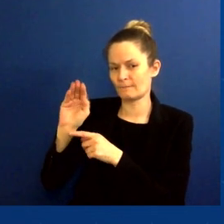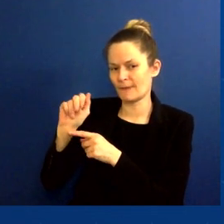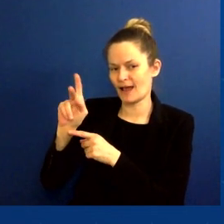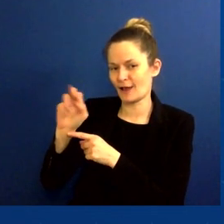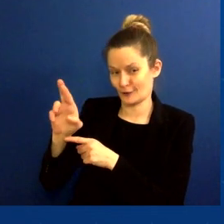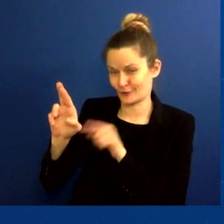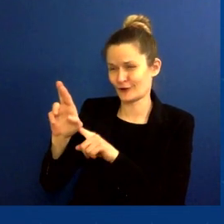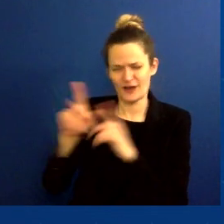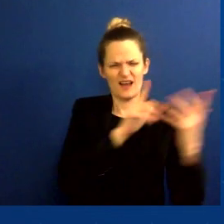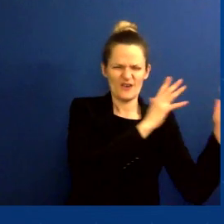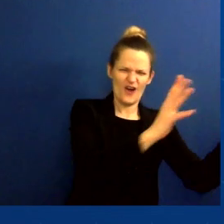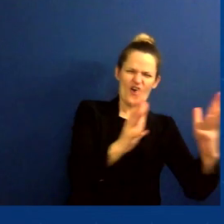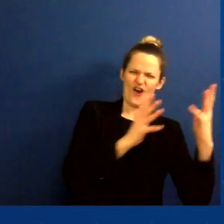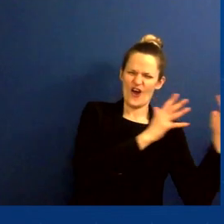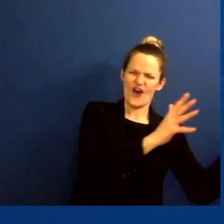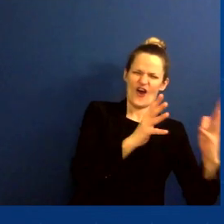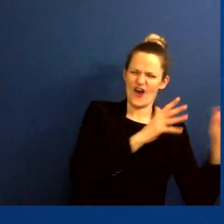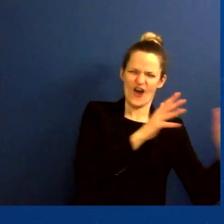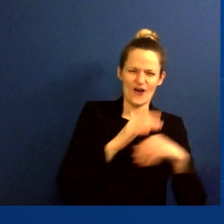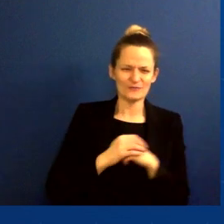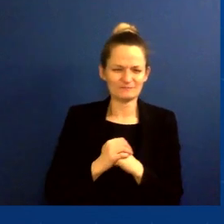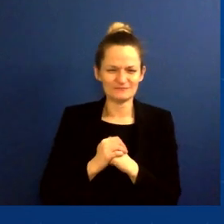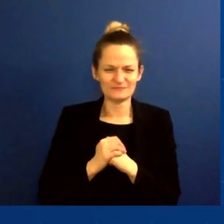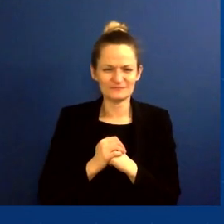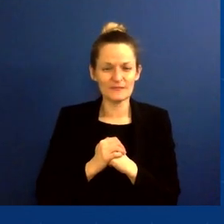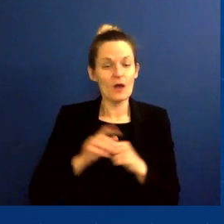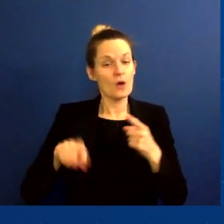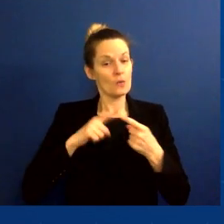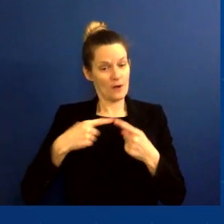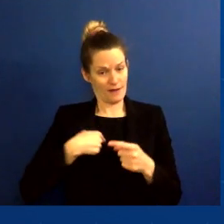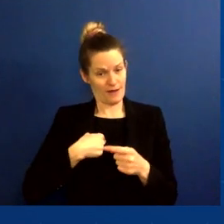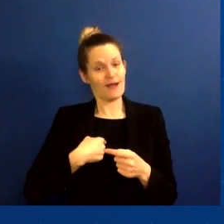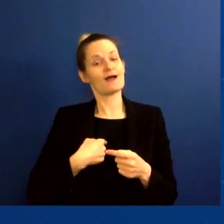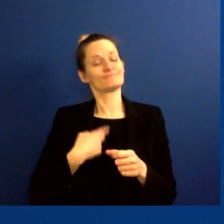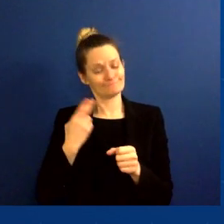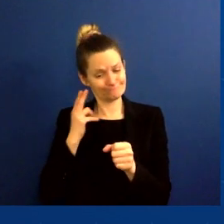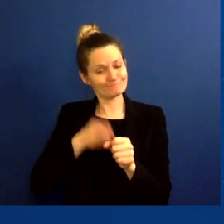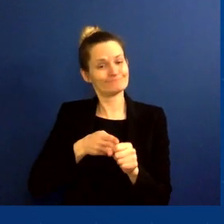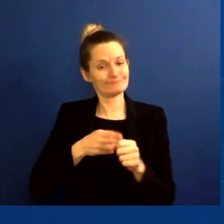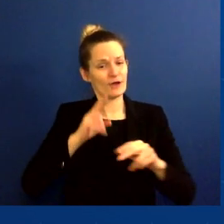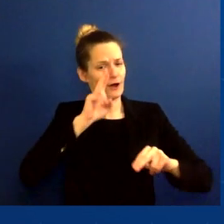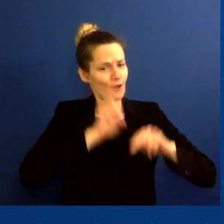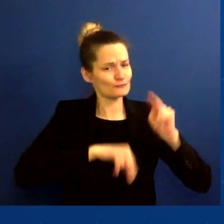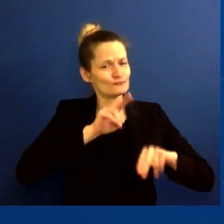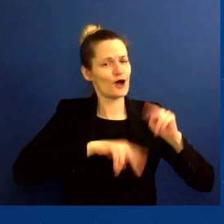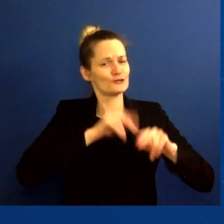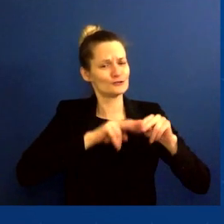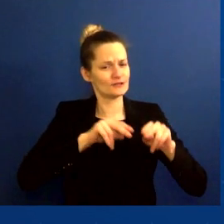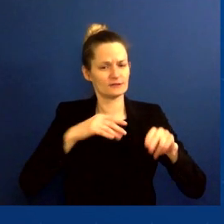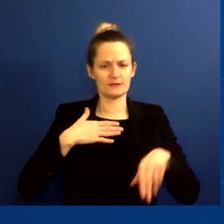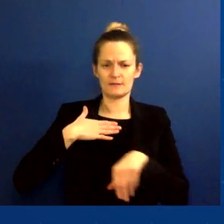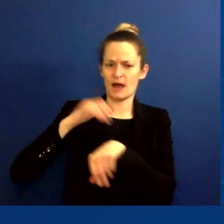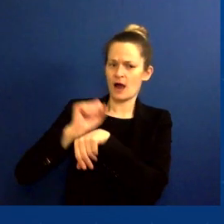When I started construction, my employer didn't take me seriously because I was a young woman and stuck me in a truck all day.